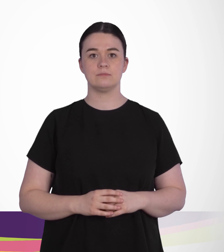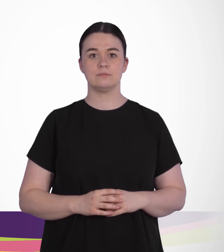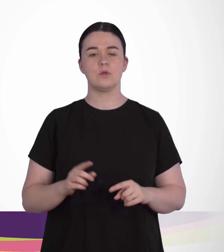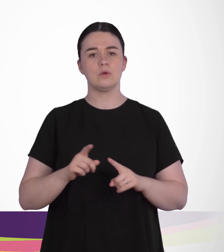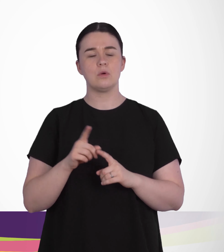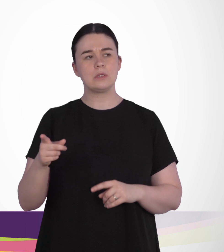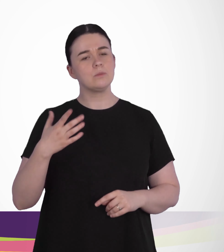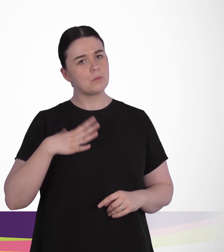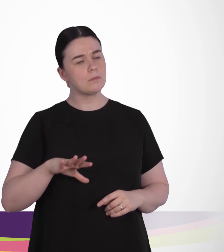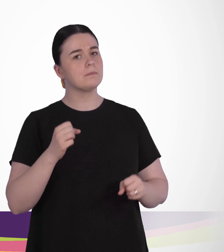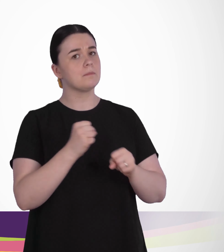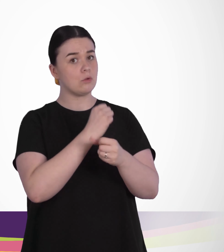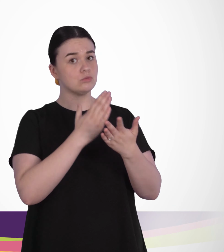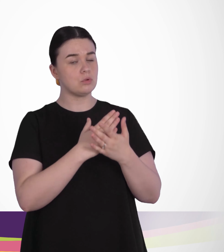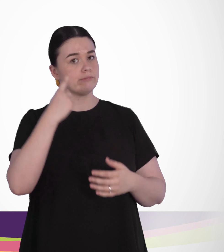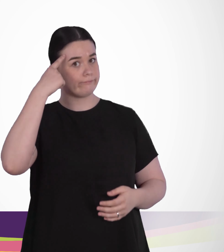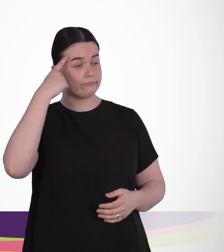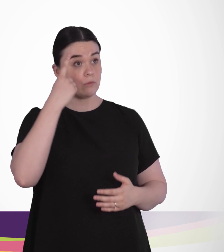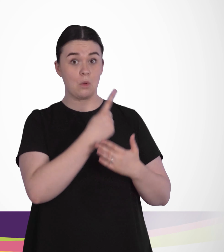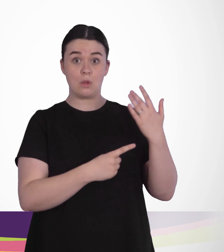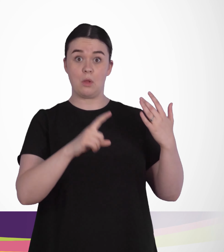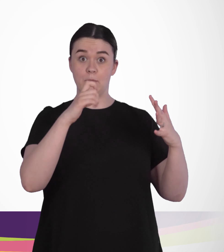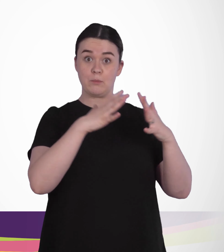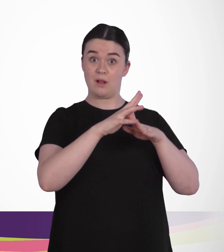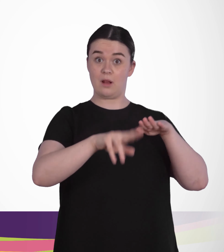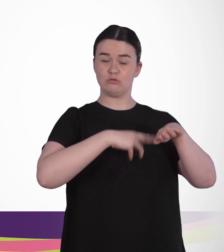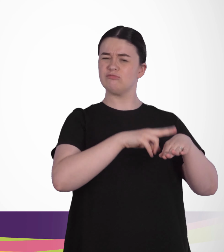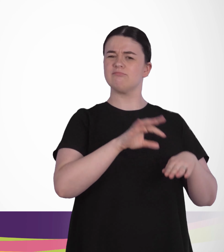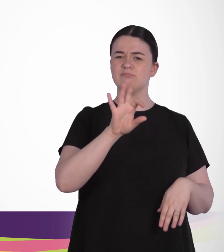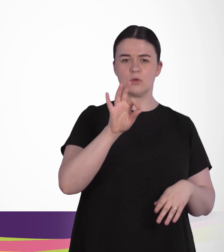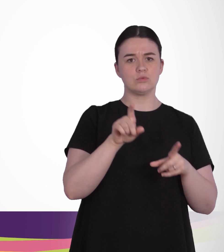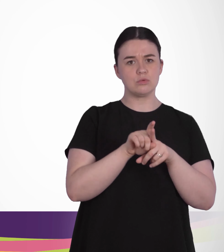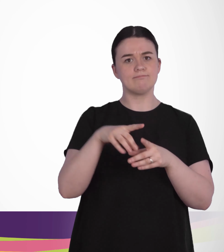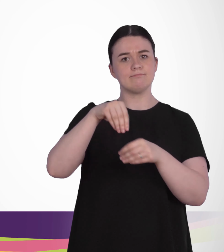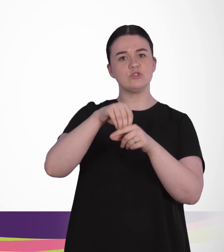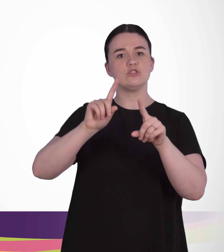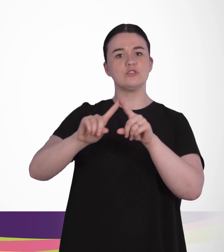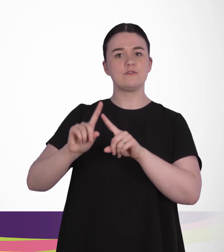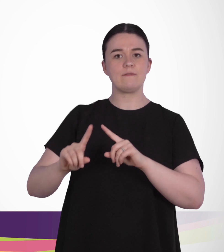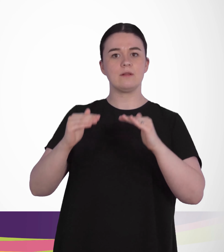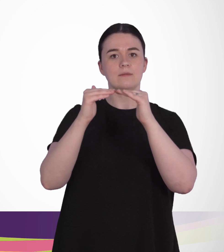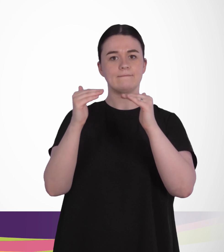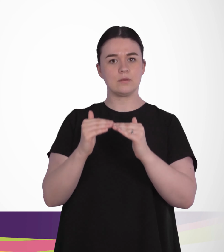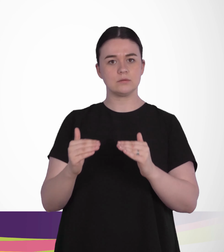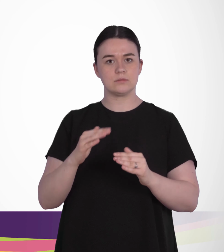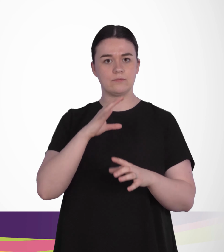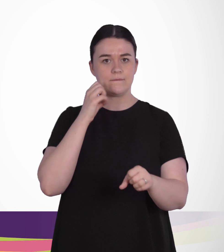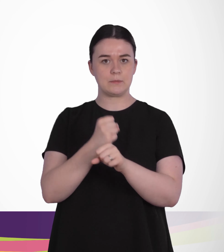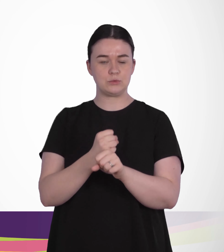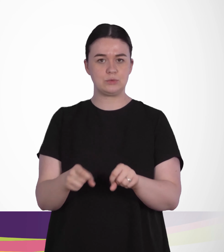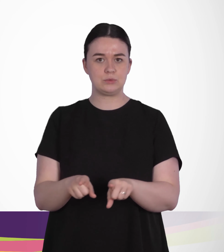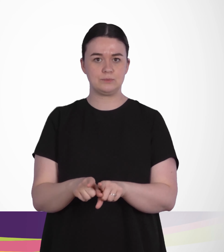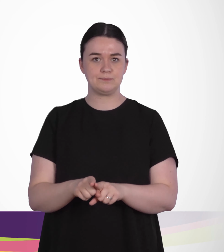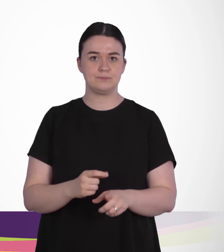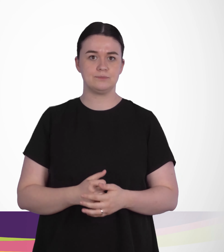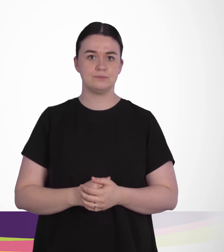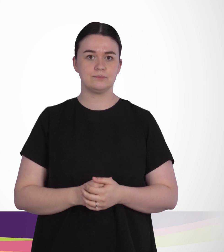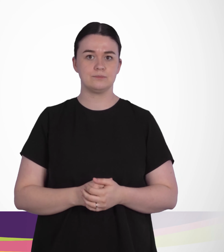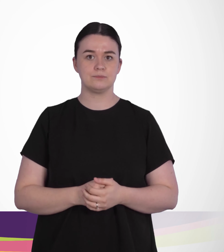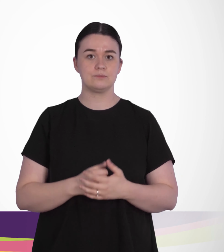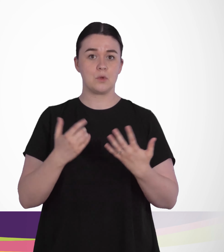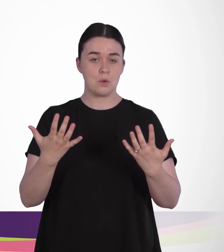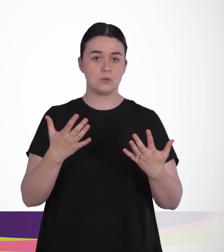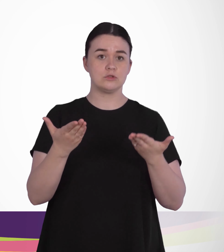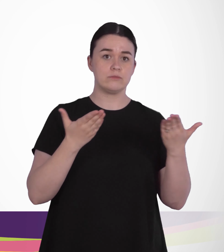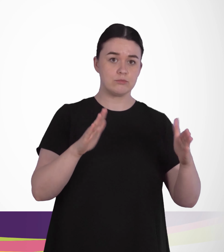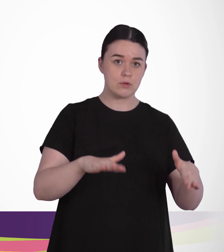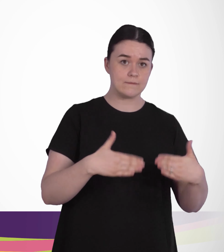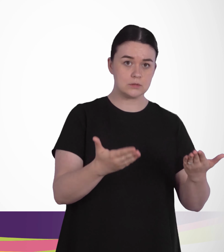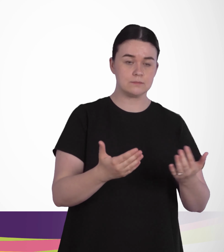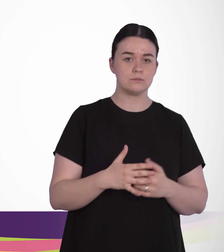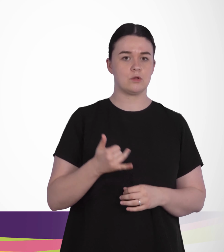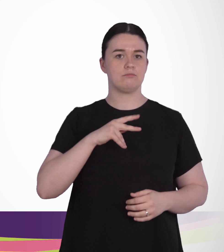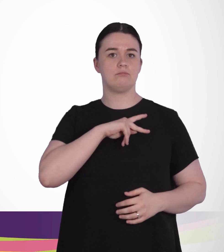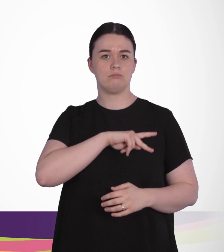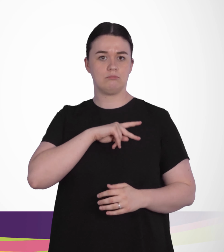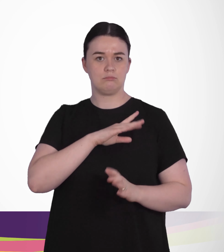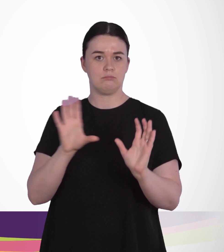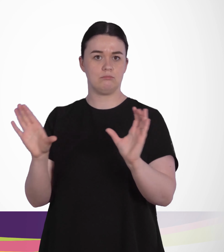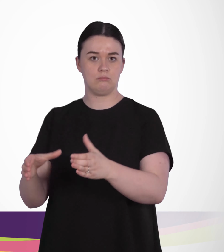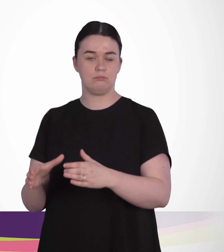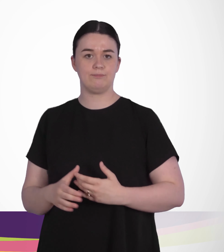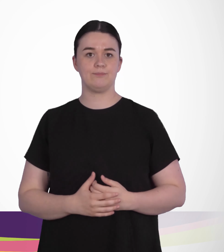but also a keen interest in a Strategy that involves all levels of government, service providers and practitioners.